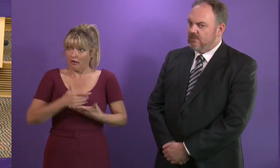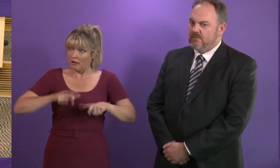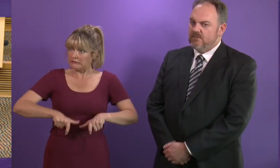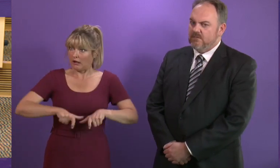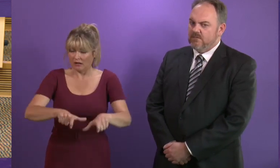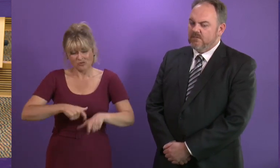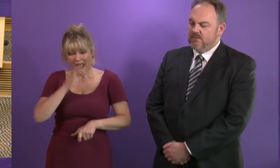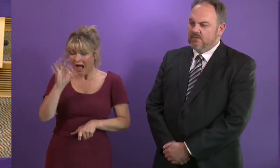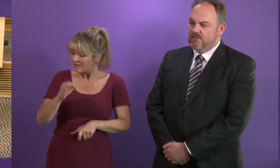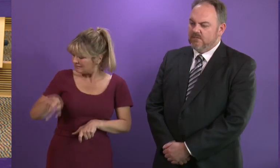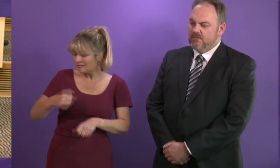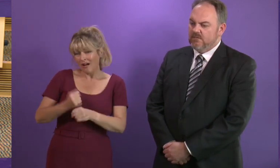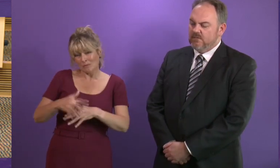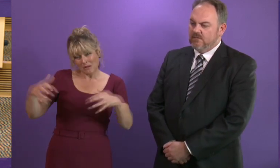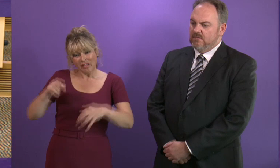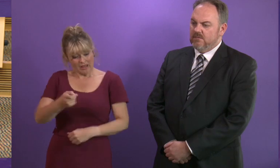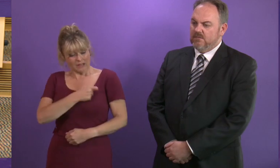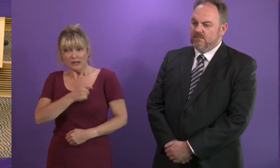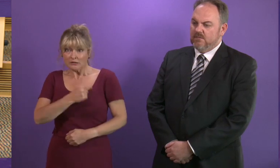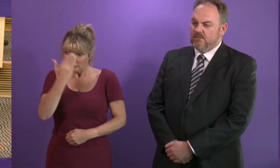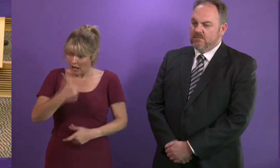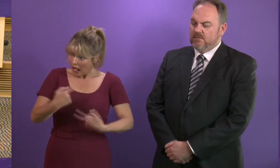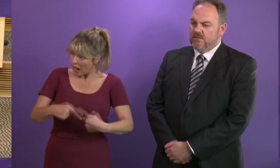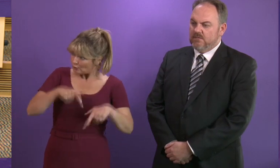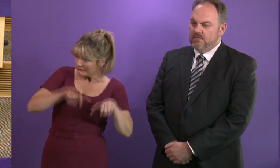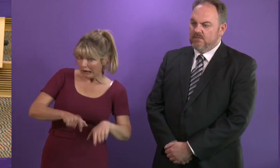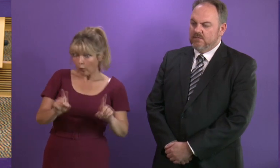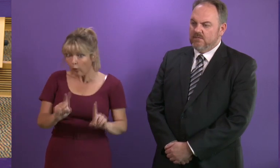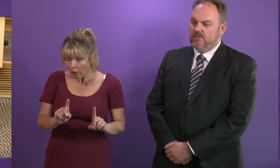EU nationals stops. We will continue to send the clear-as-possible message that we welcome